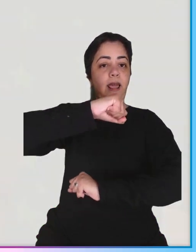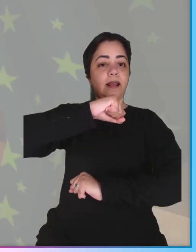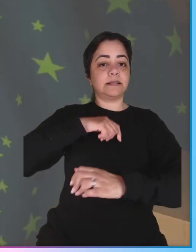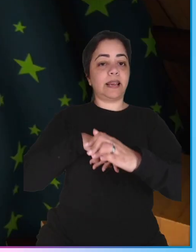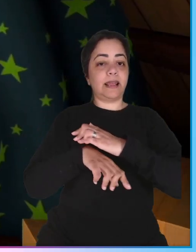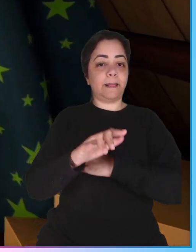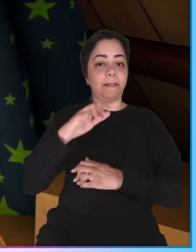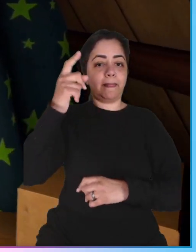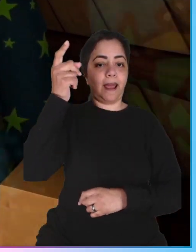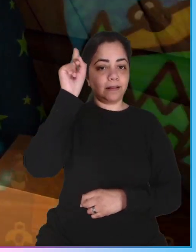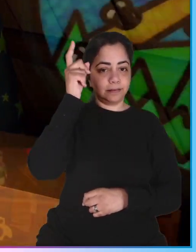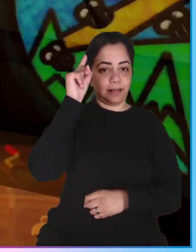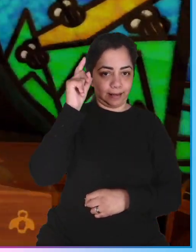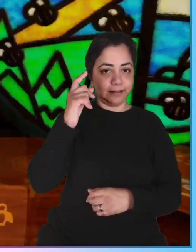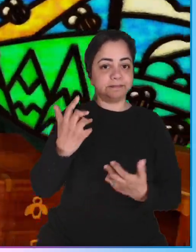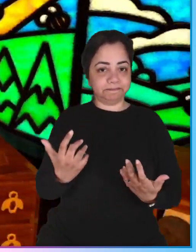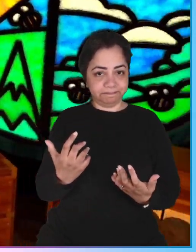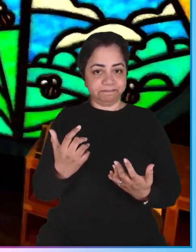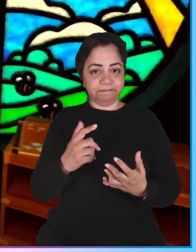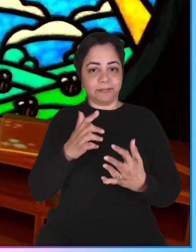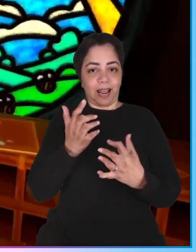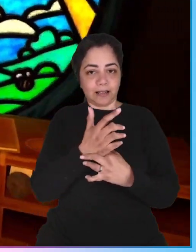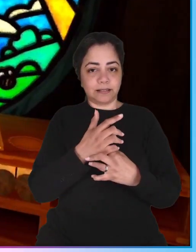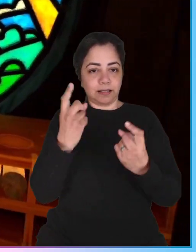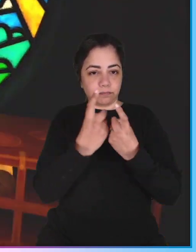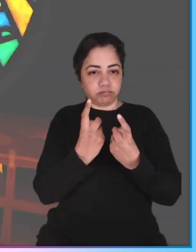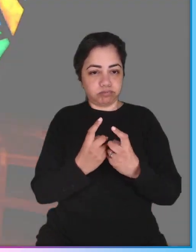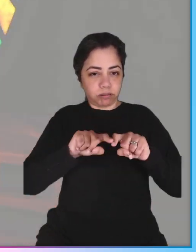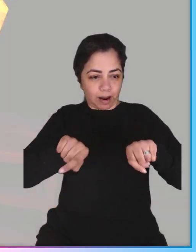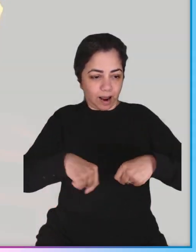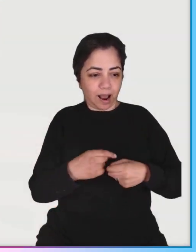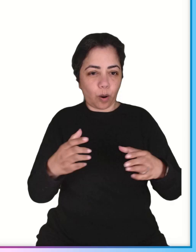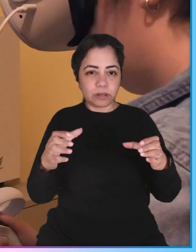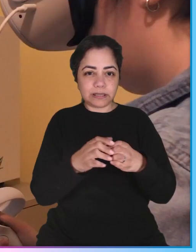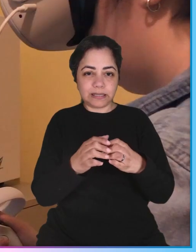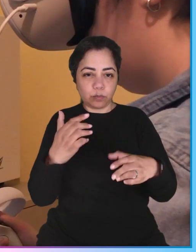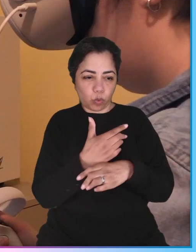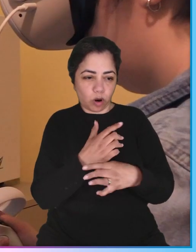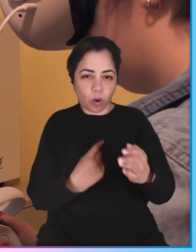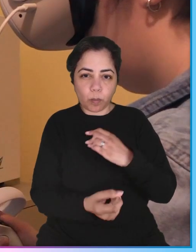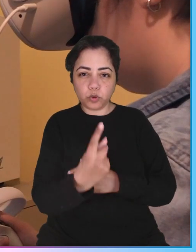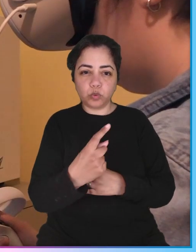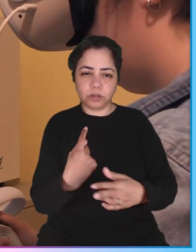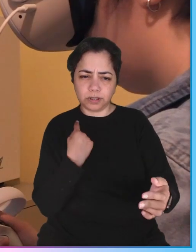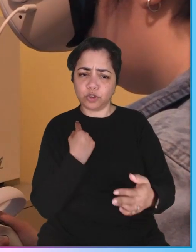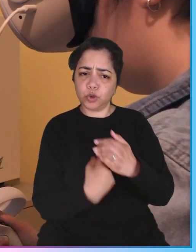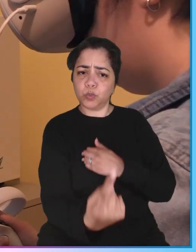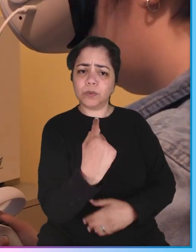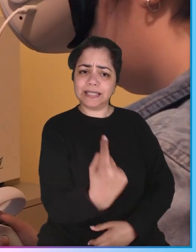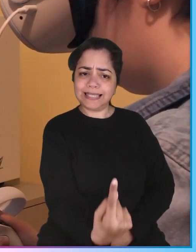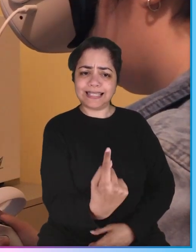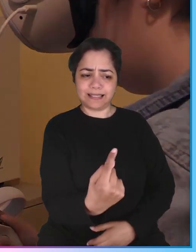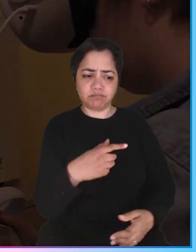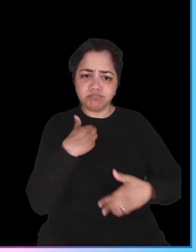Using the Game Accessibility Guidelines, and testing with AbleGamers Player Panels we developed A Knight in the Attic with some great features in mind.